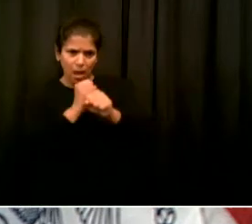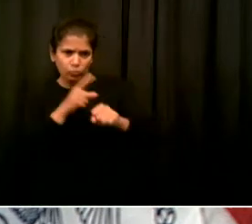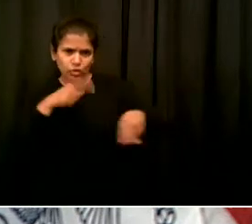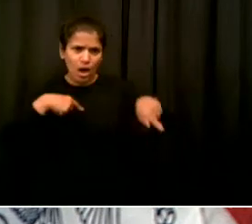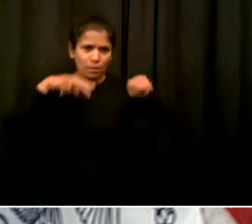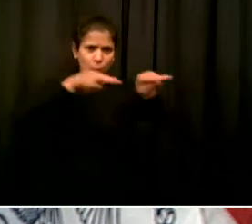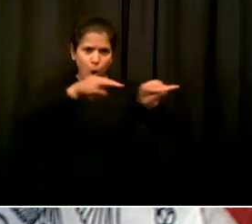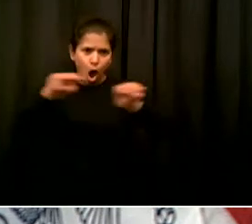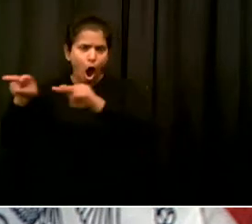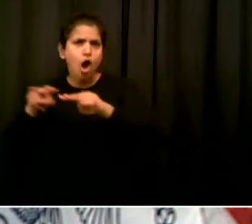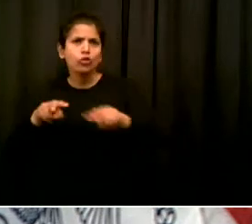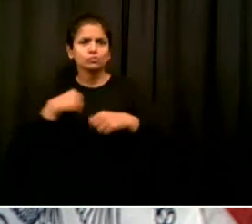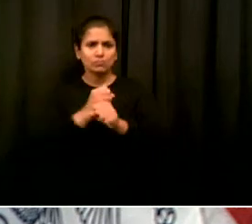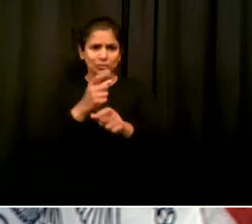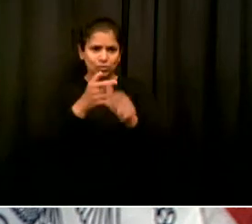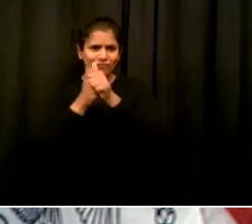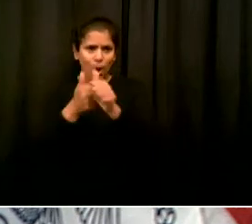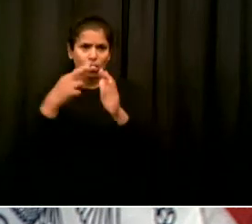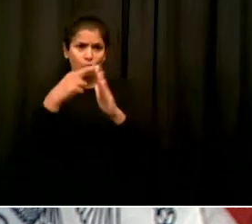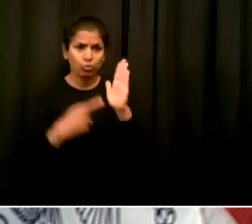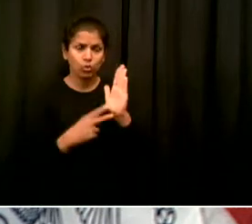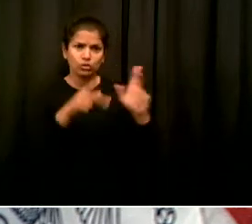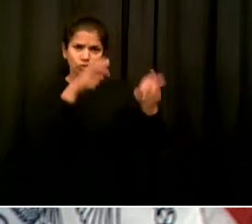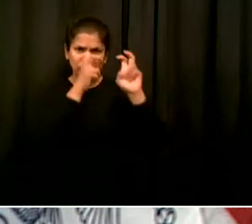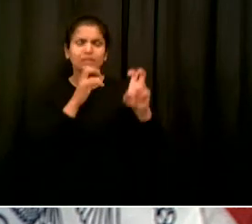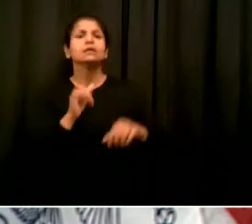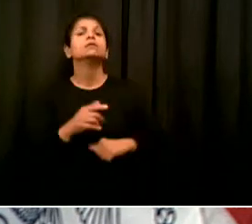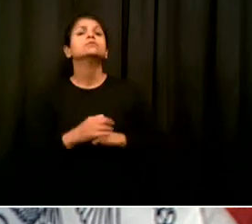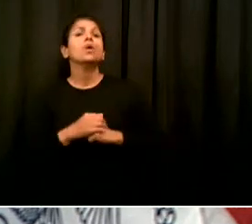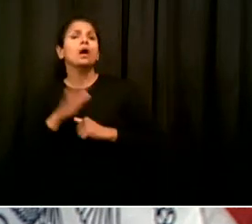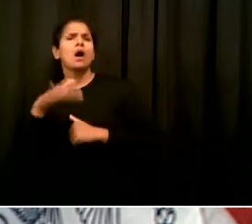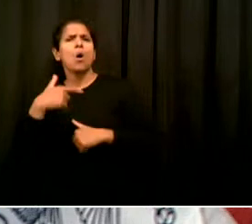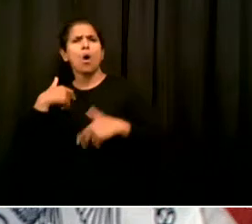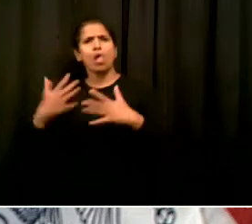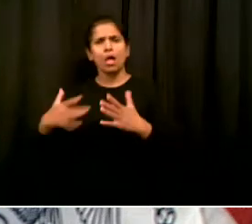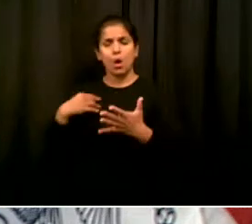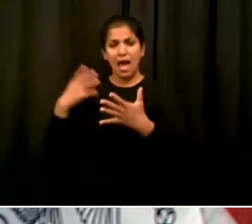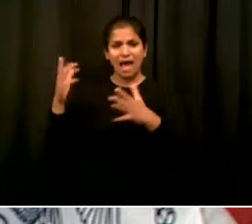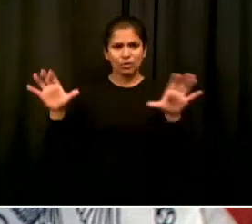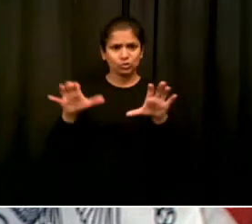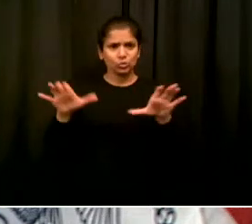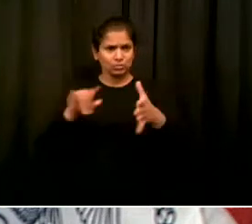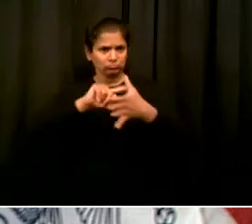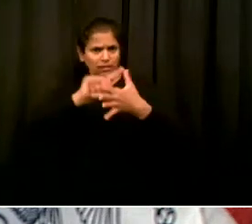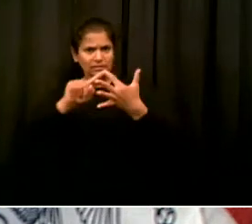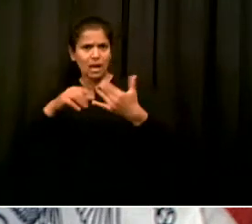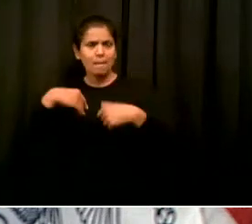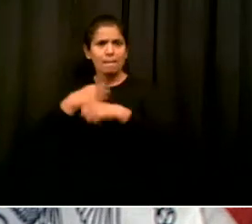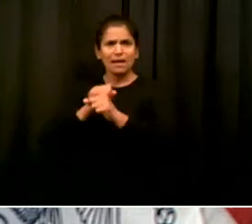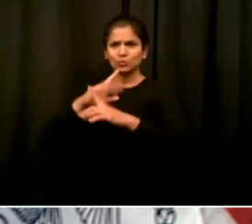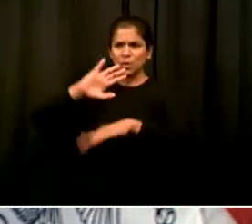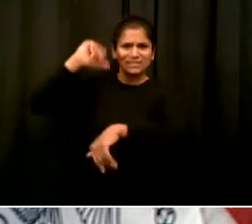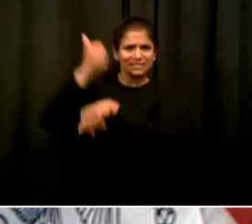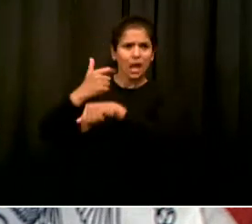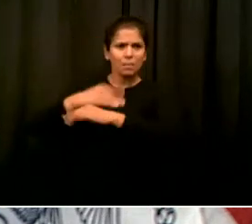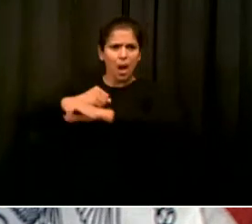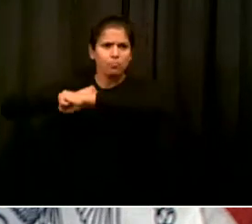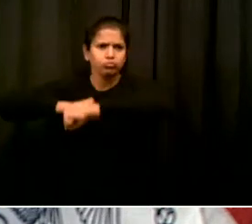WE HAVE TO STOP A SECOND WAVE. AND WE SOUNDED TTHE ALARM WEEK AGO WHEN WE SAW W THE UPTICKS IN BROOKLYN AND D